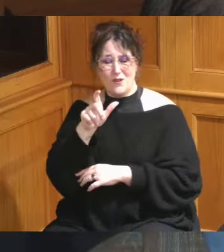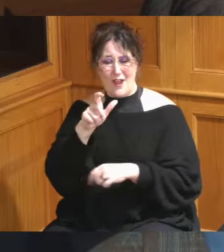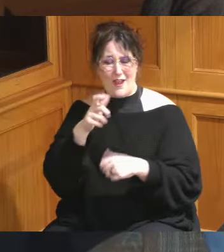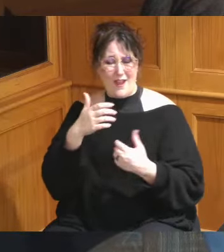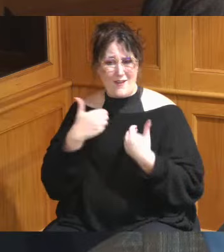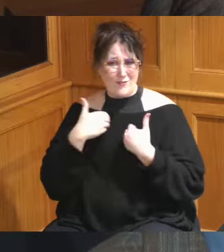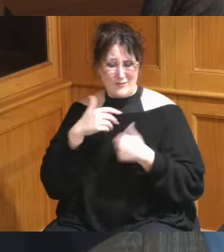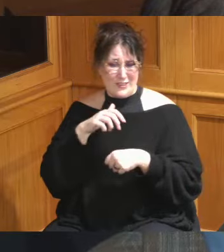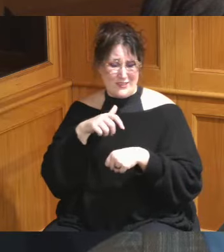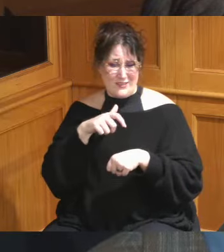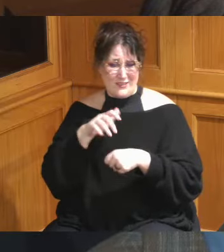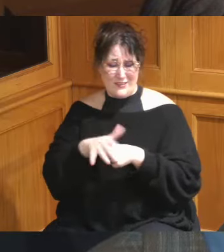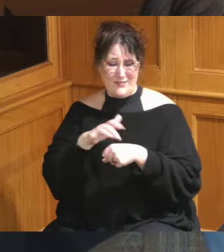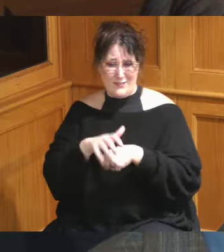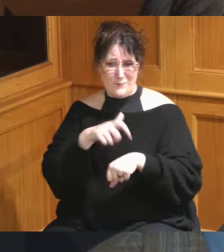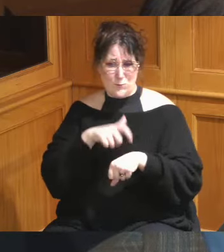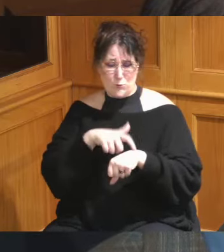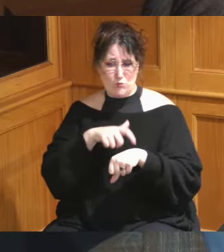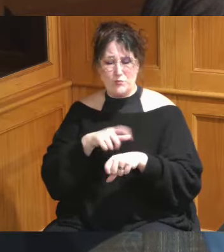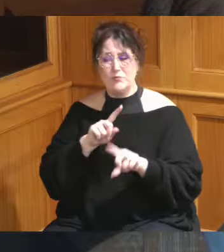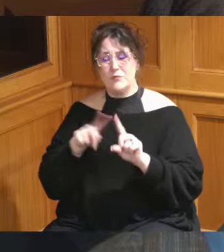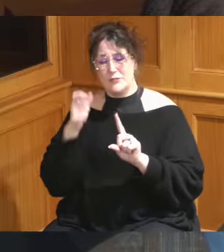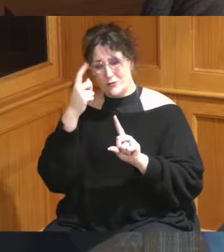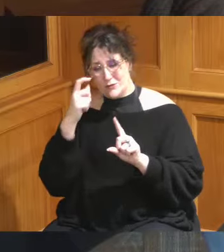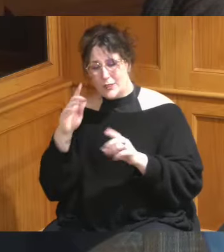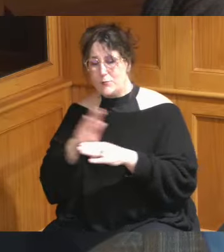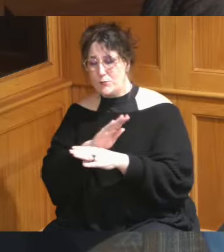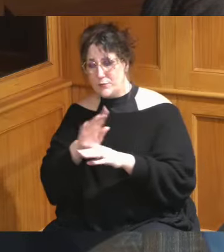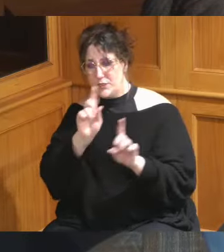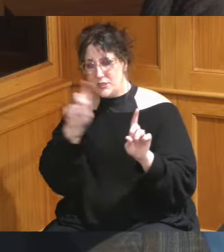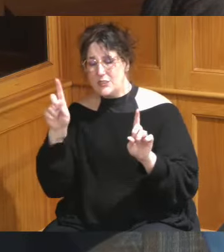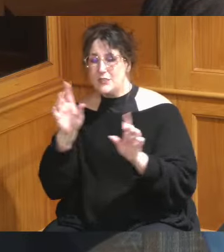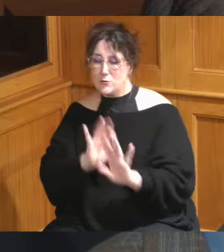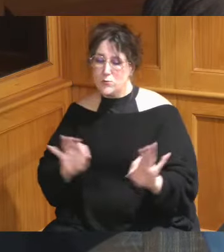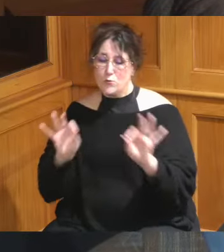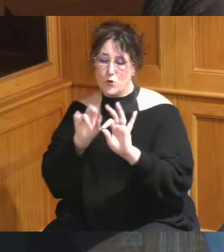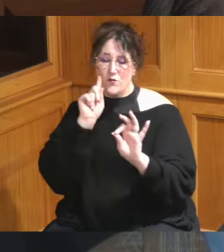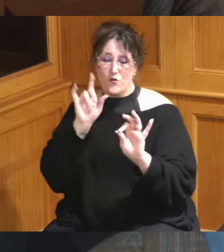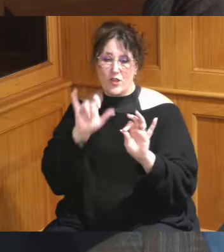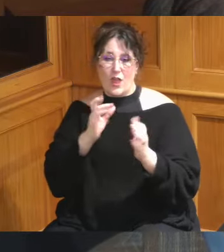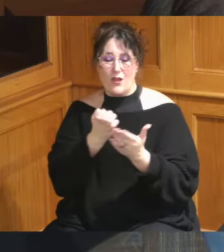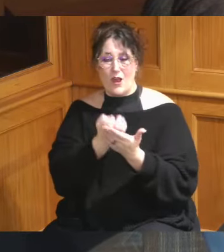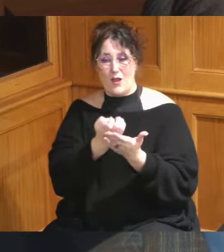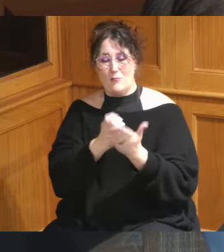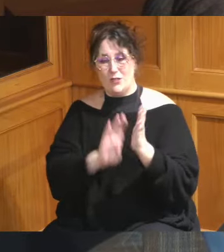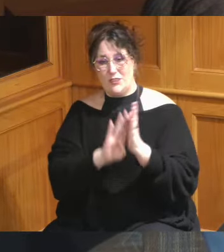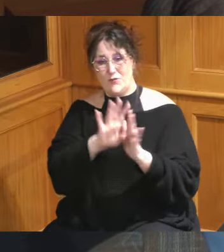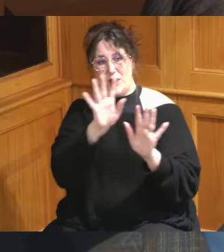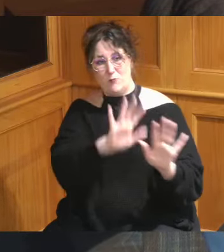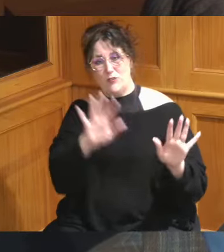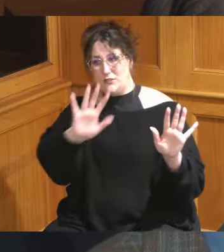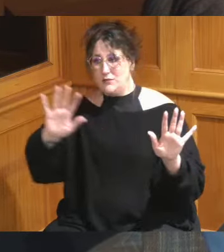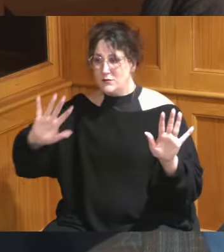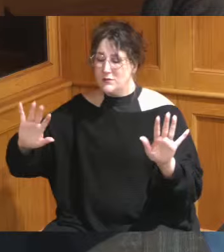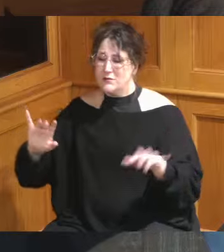business districts is very important for economic development. Now, the community revitalization